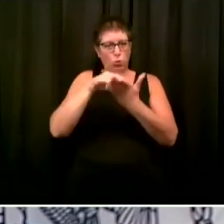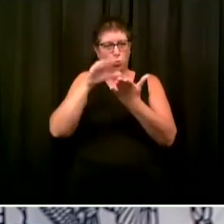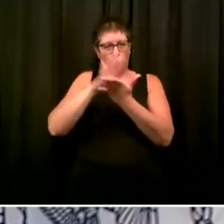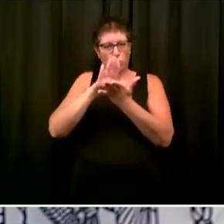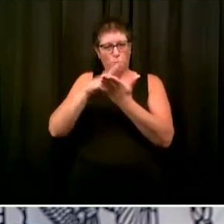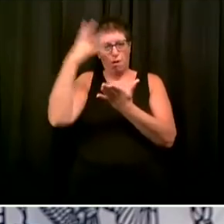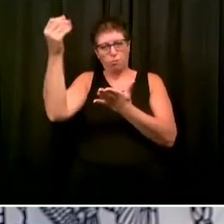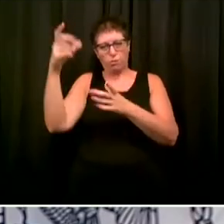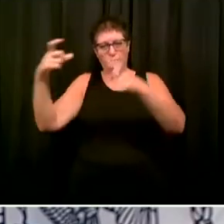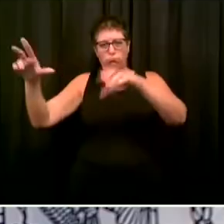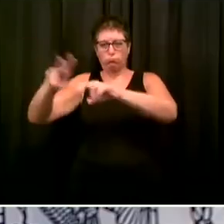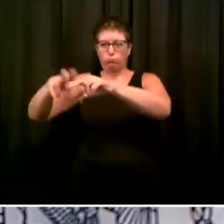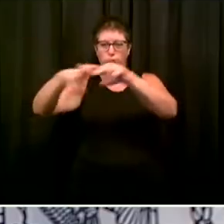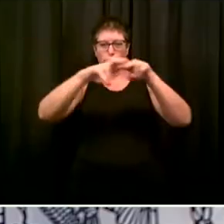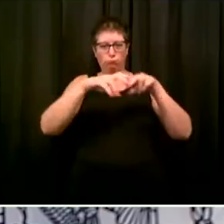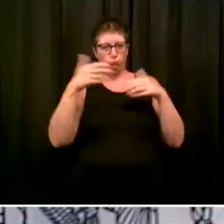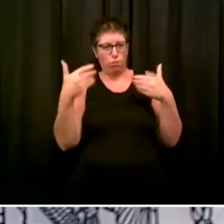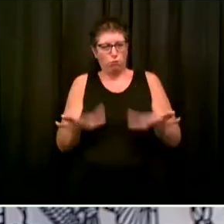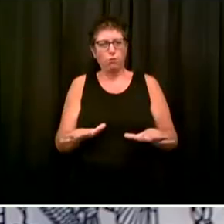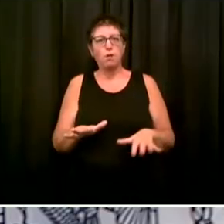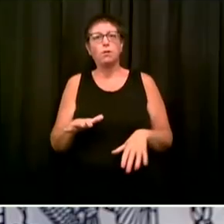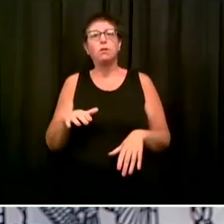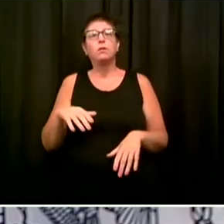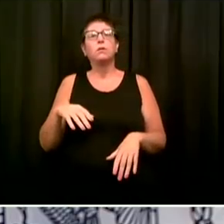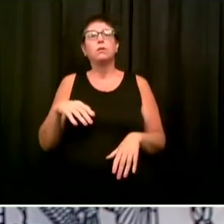ALRDYEA SUBMITTD E THEIR OUTER LEARNNIG PLANS, I AM WONDERING IF THE CHANLLCEANOR C GE IVUS AN